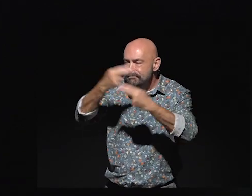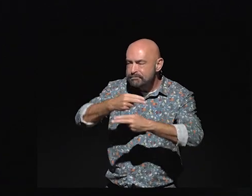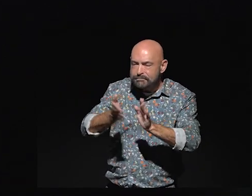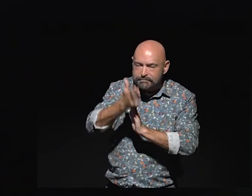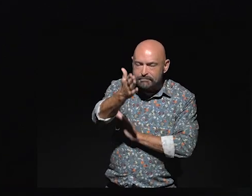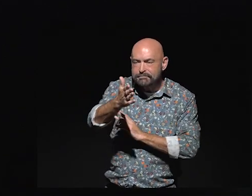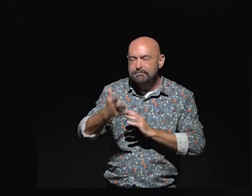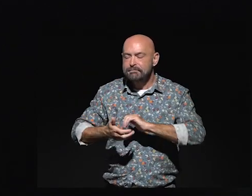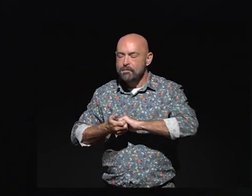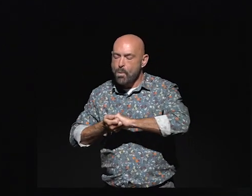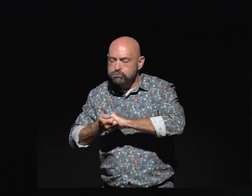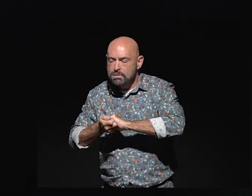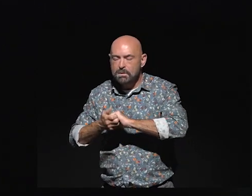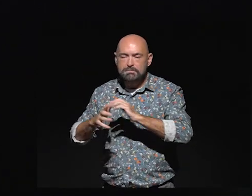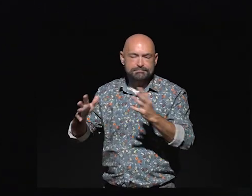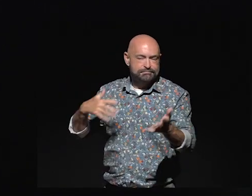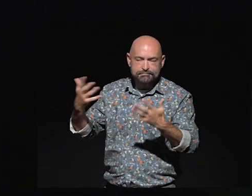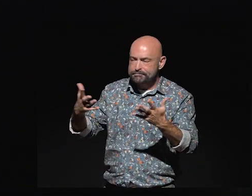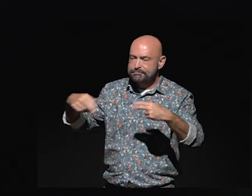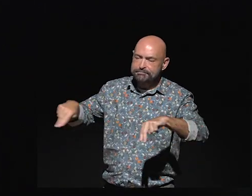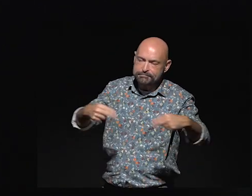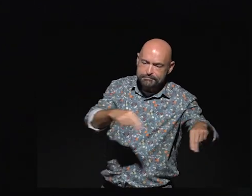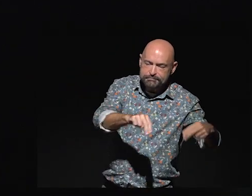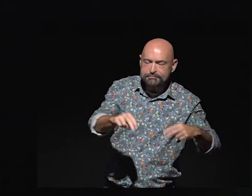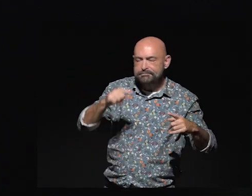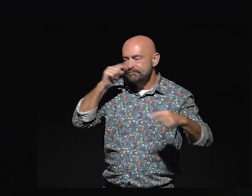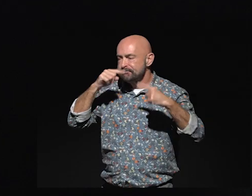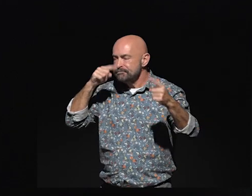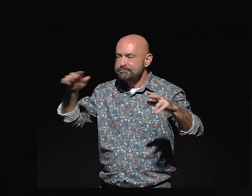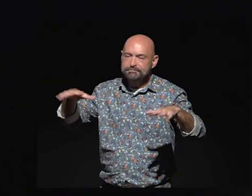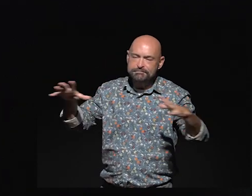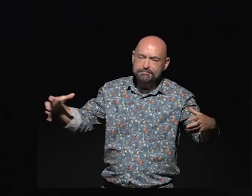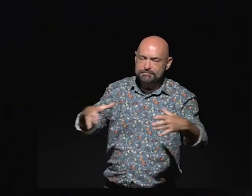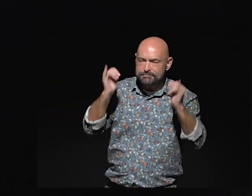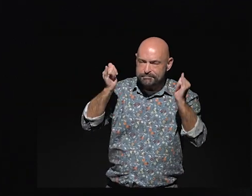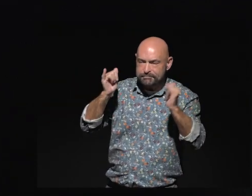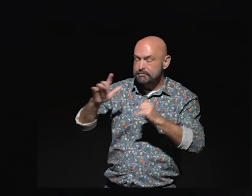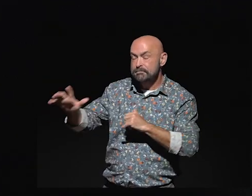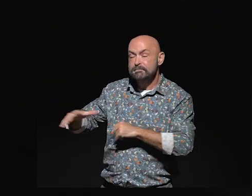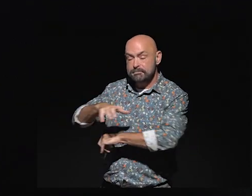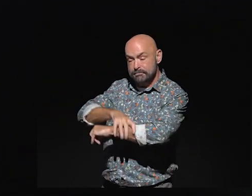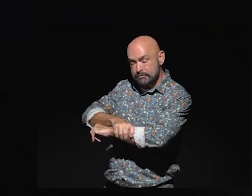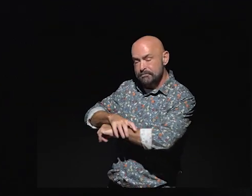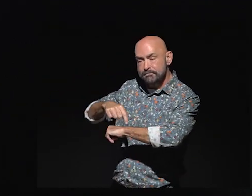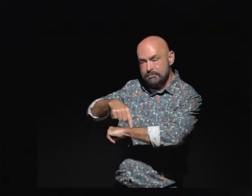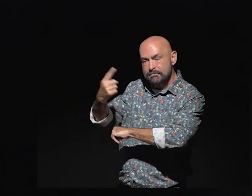to the opera, to a ball, to some society do on the arm of her husband.